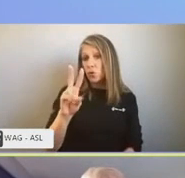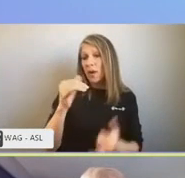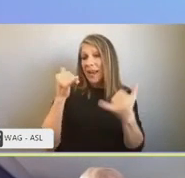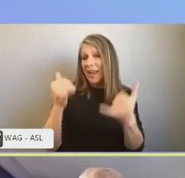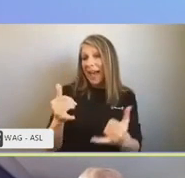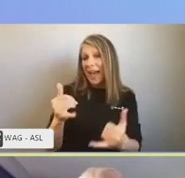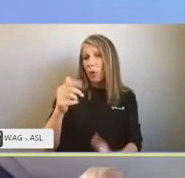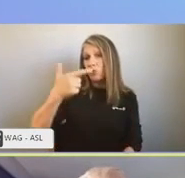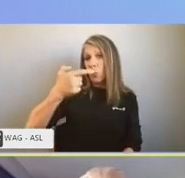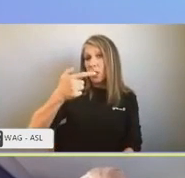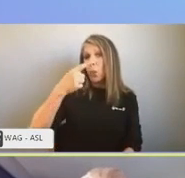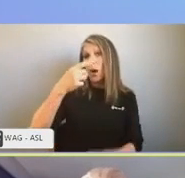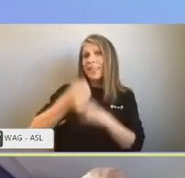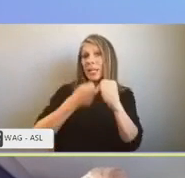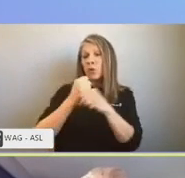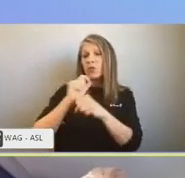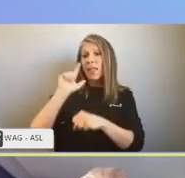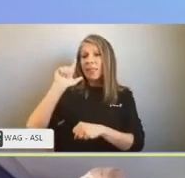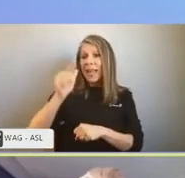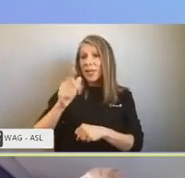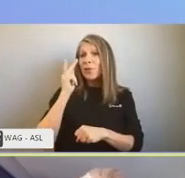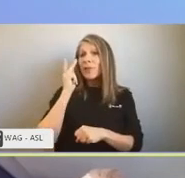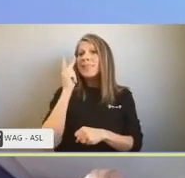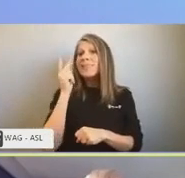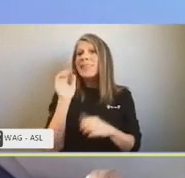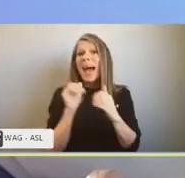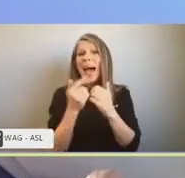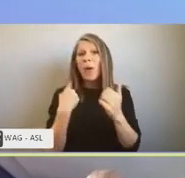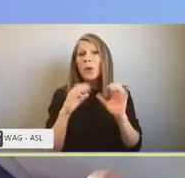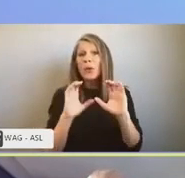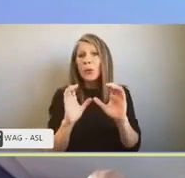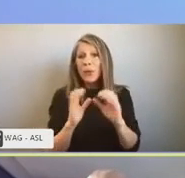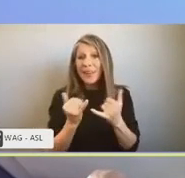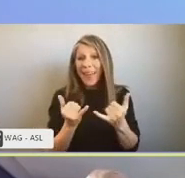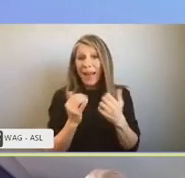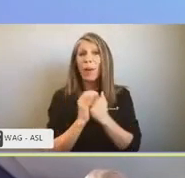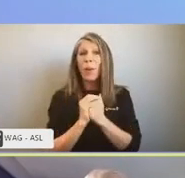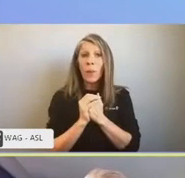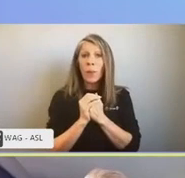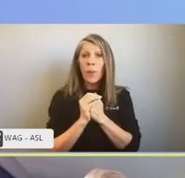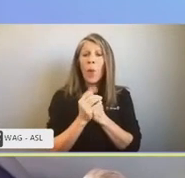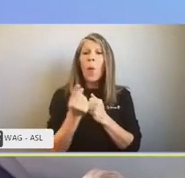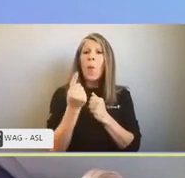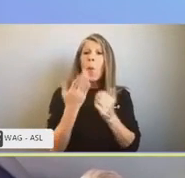independently just like everyone else. That was 2002.